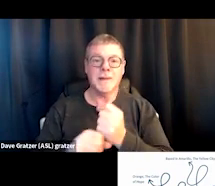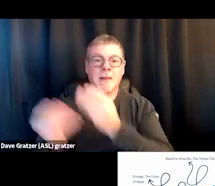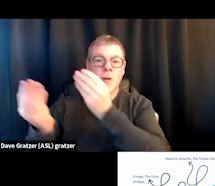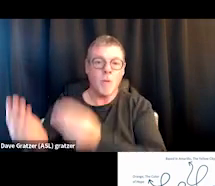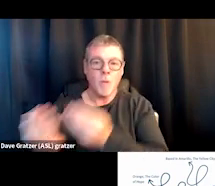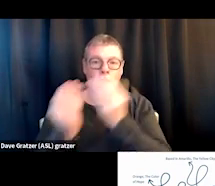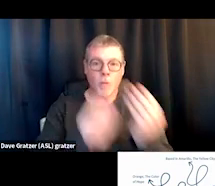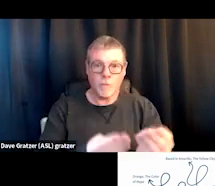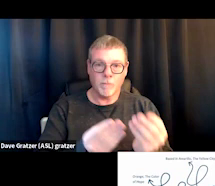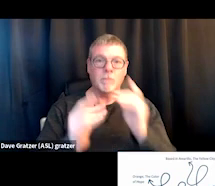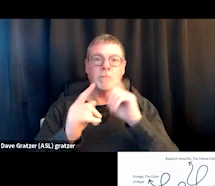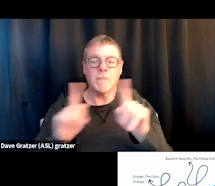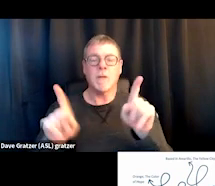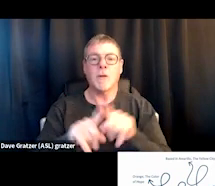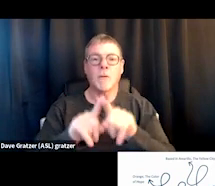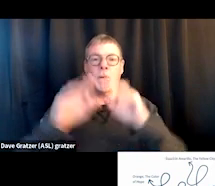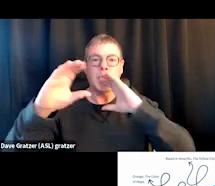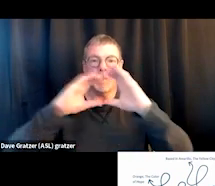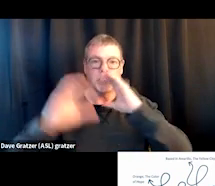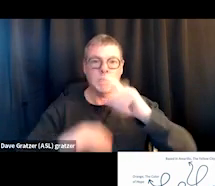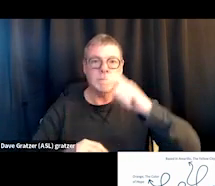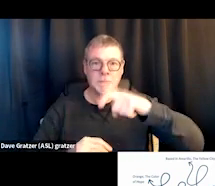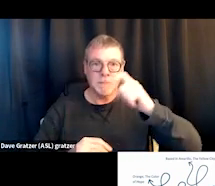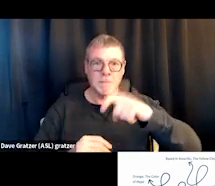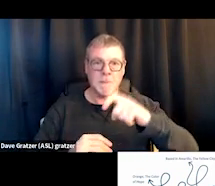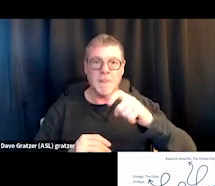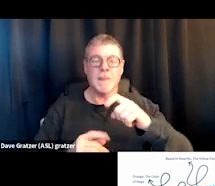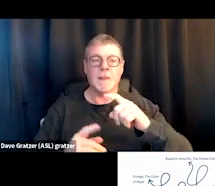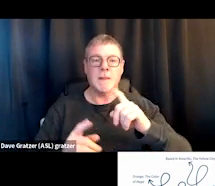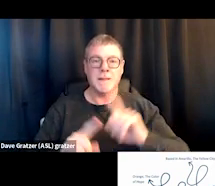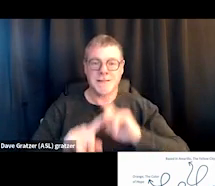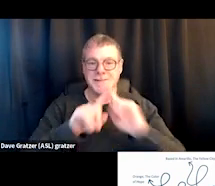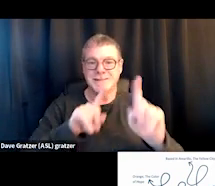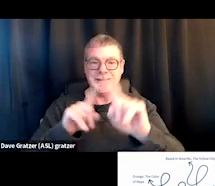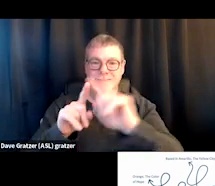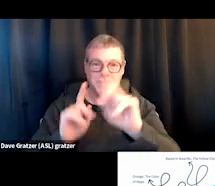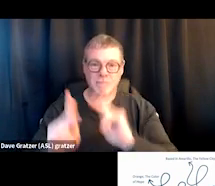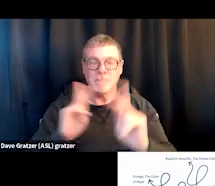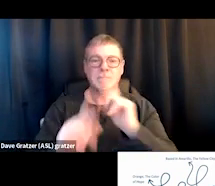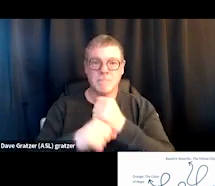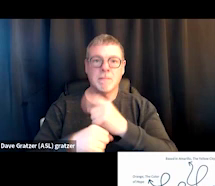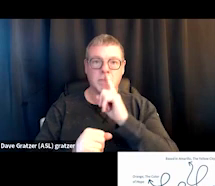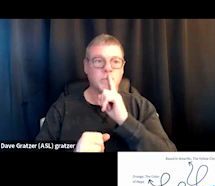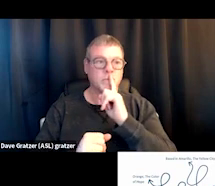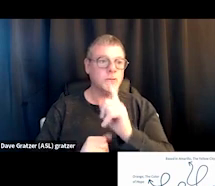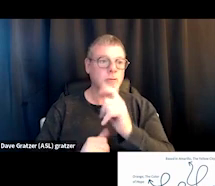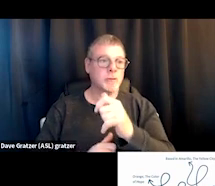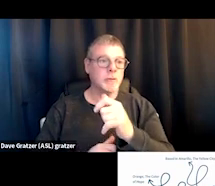but also having communication necessary among the different providers to make sure that individual's receiving the best care.